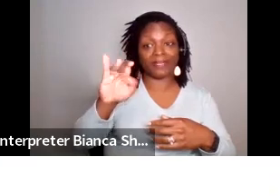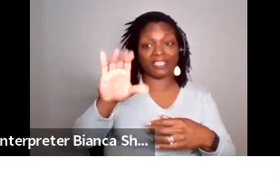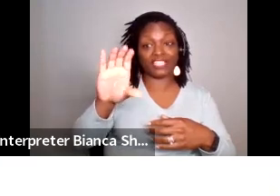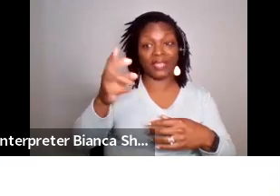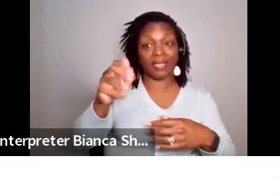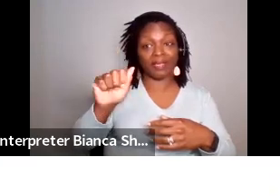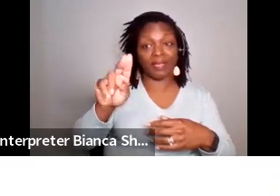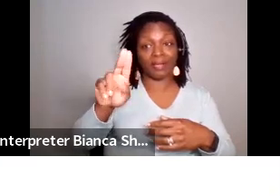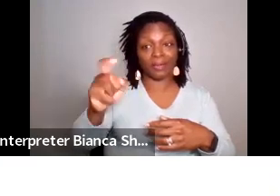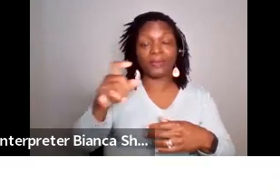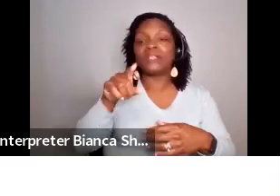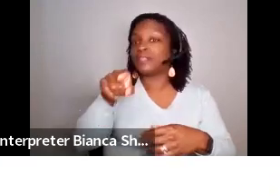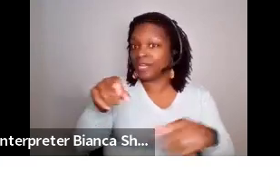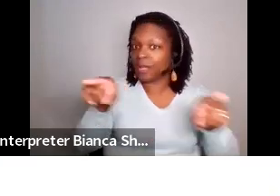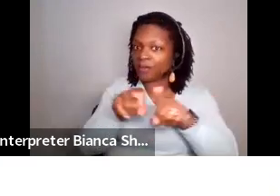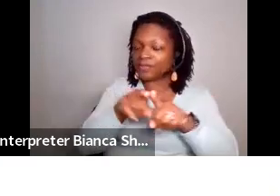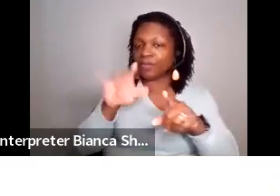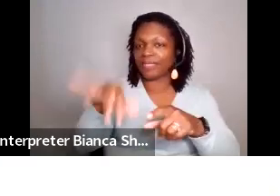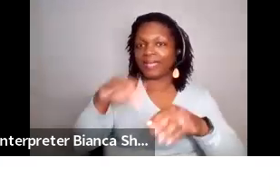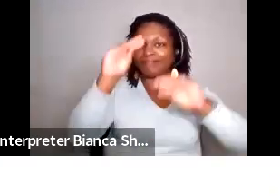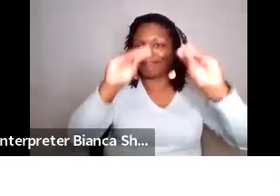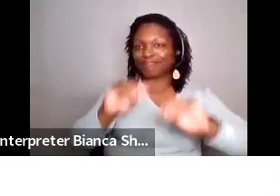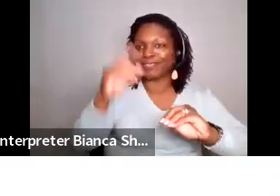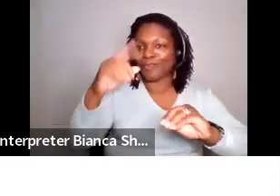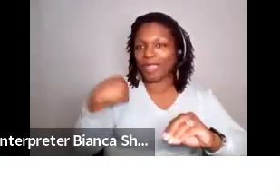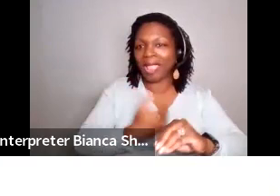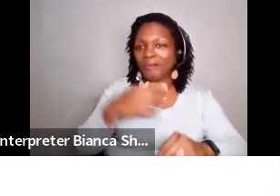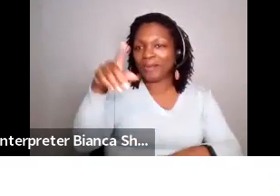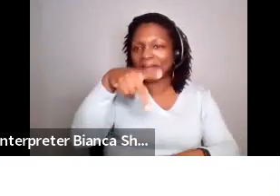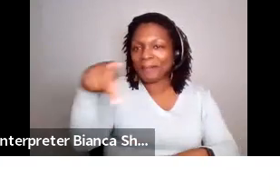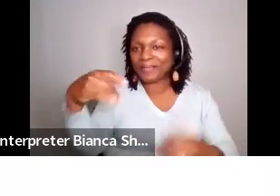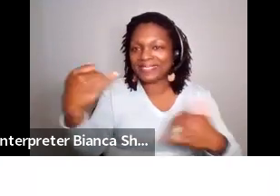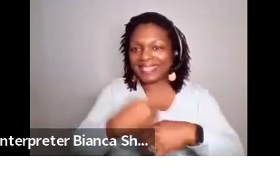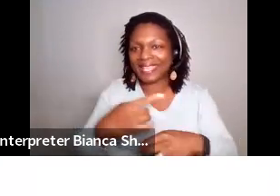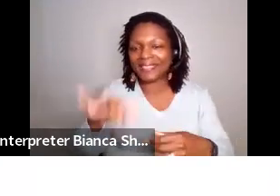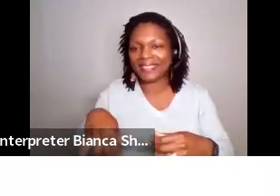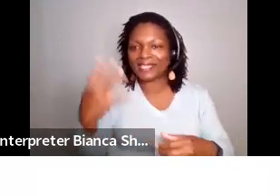to us in our pop one present this morning. jolly!